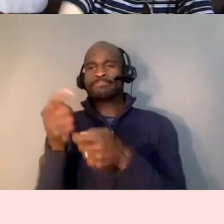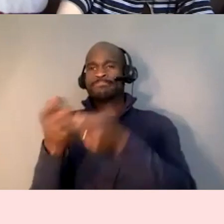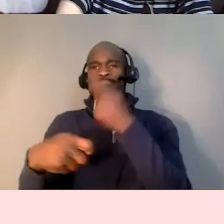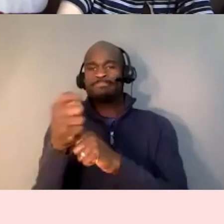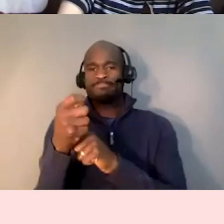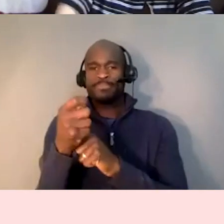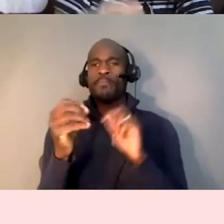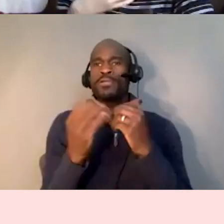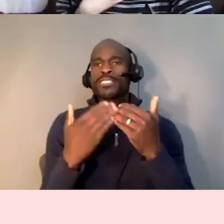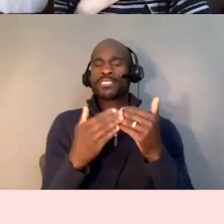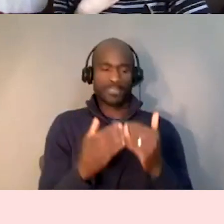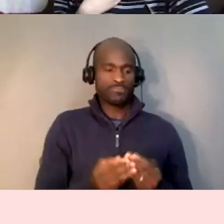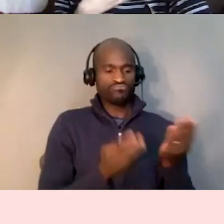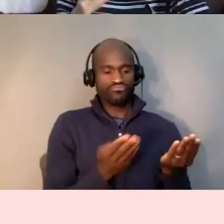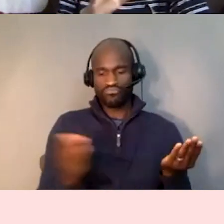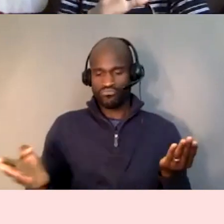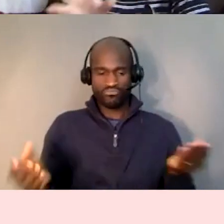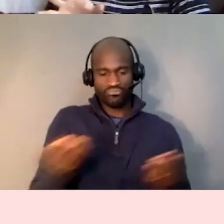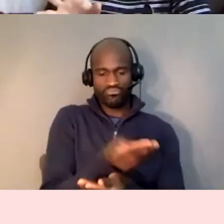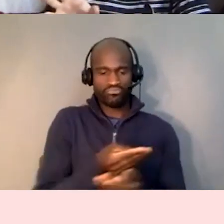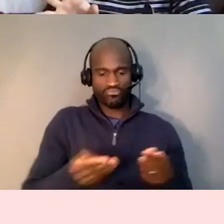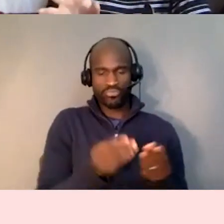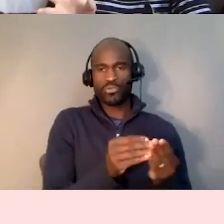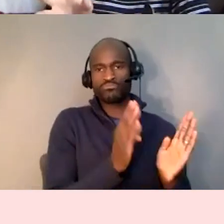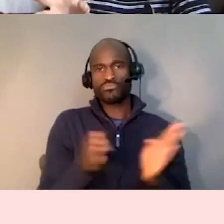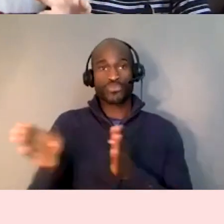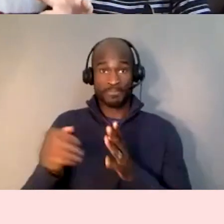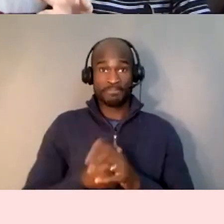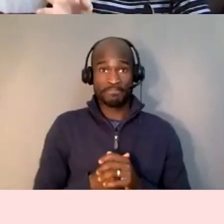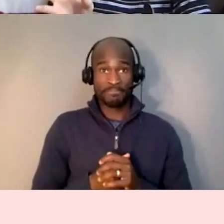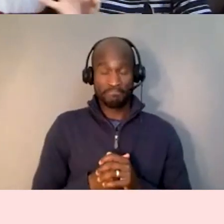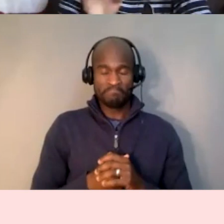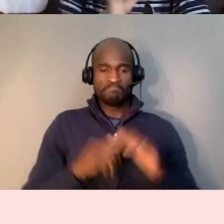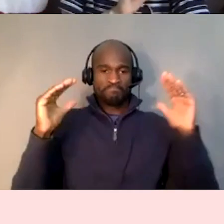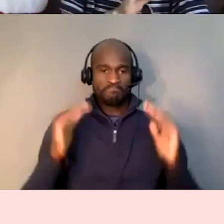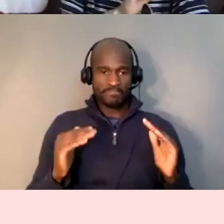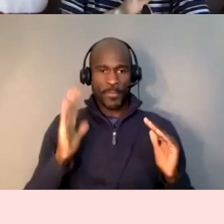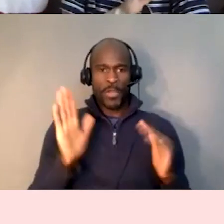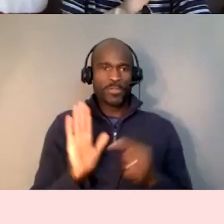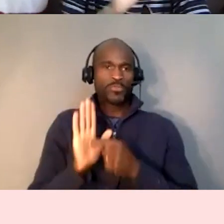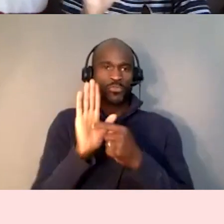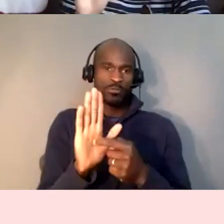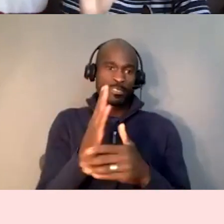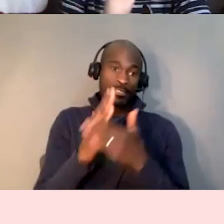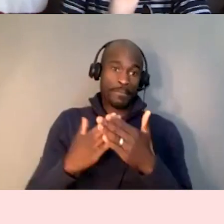I'll show you some of my own work, most of this, I think all of it actually is from college and